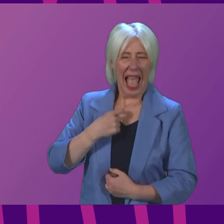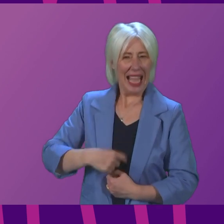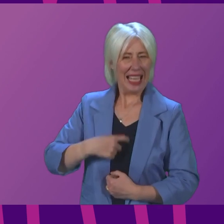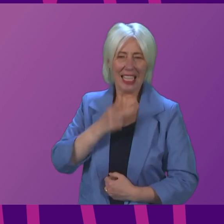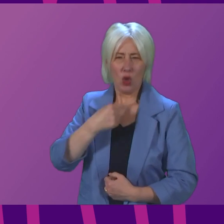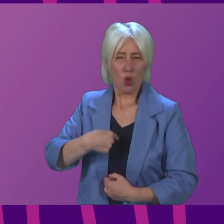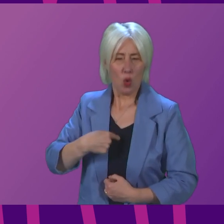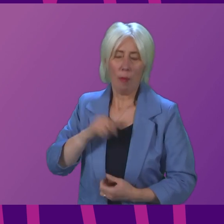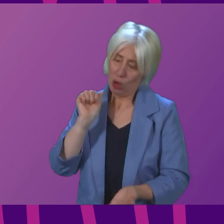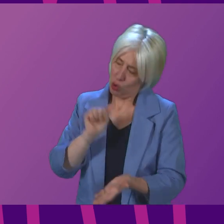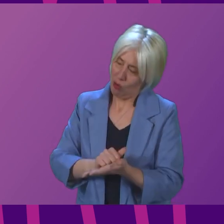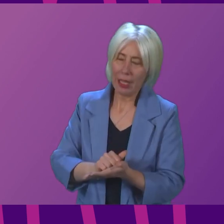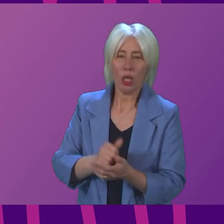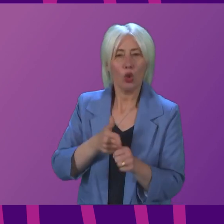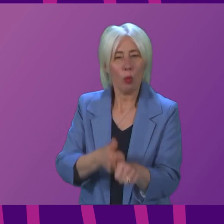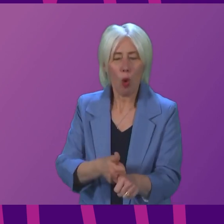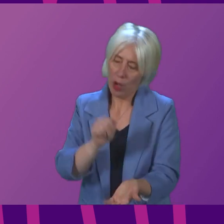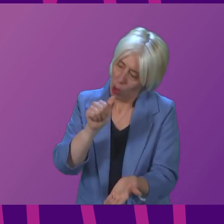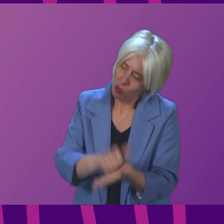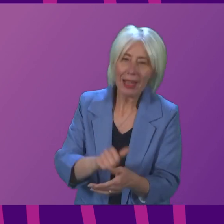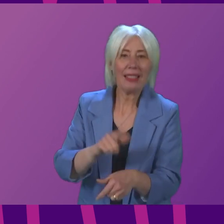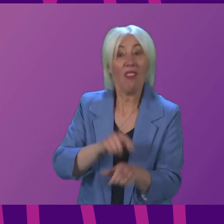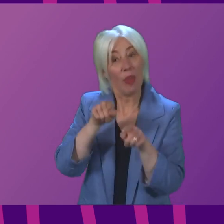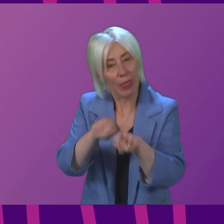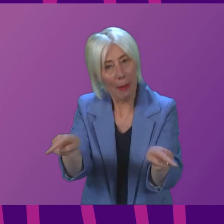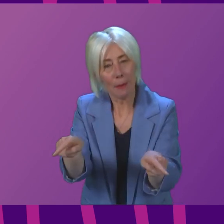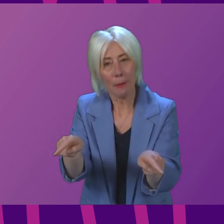the right support at the right time for them.